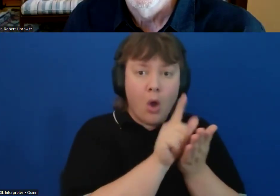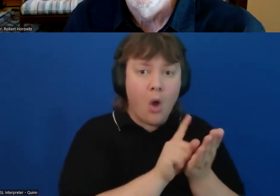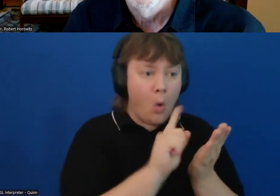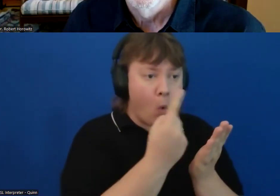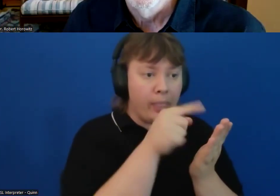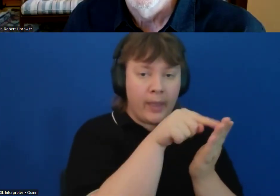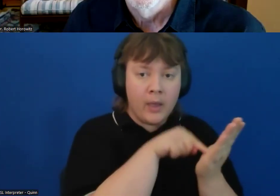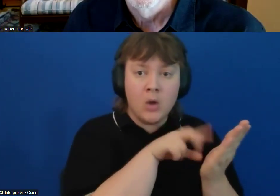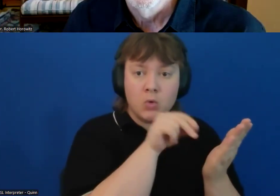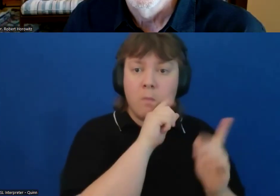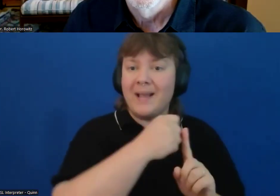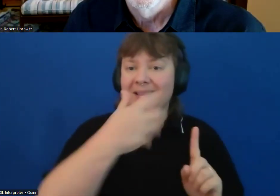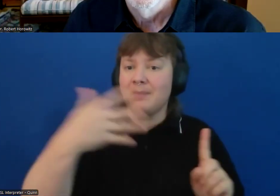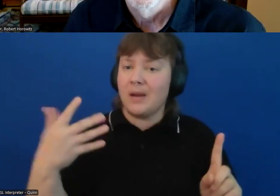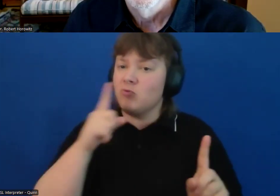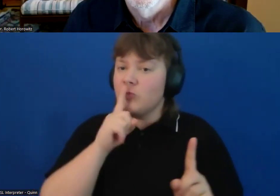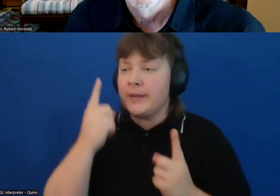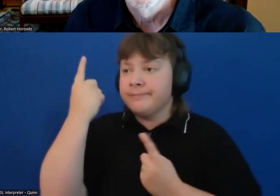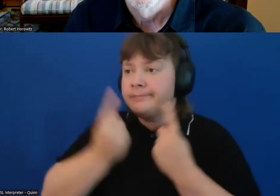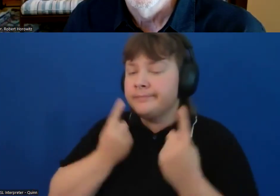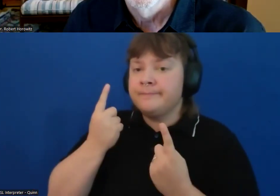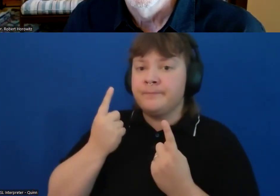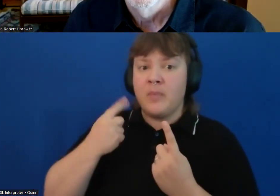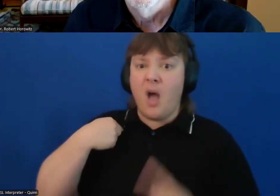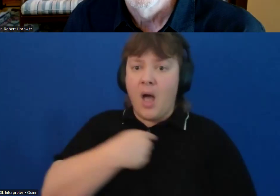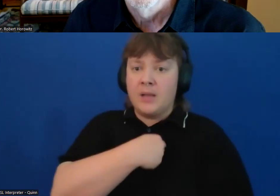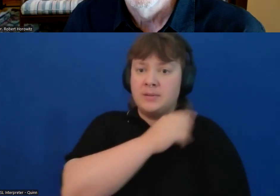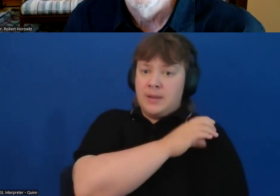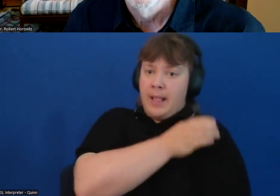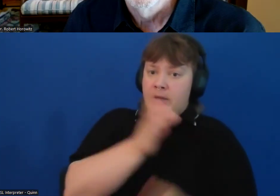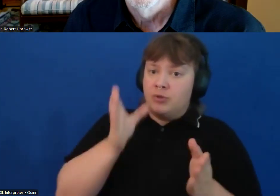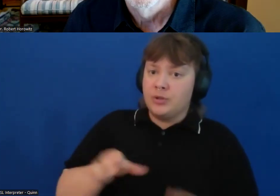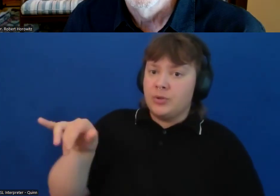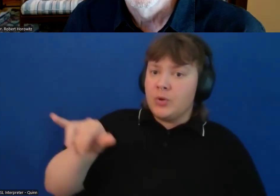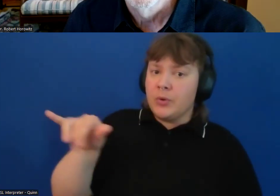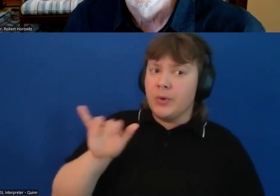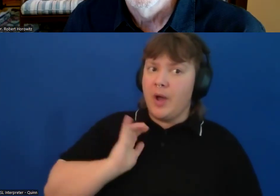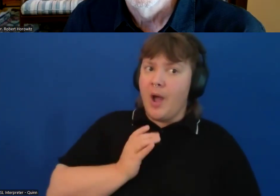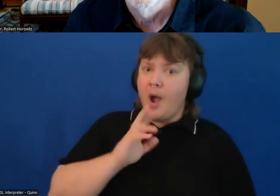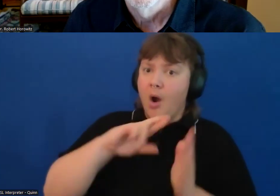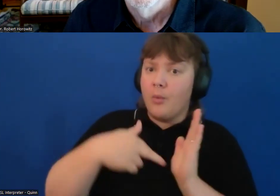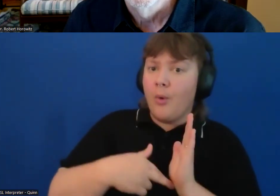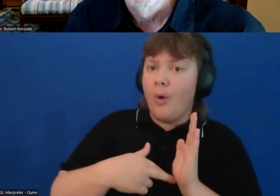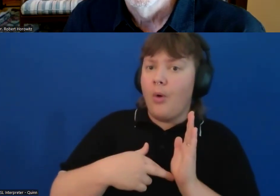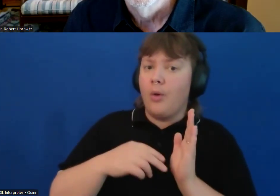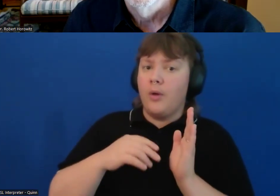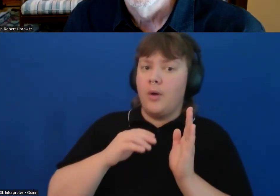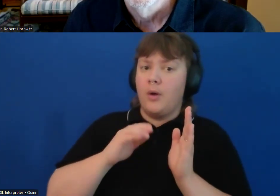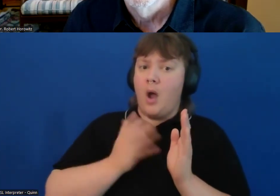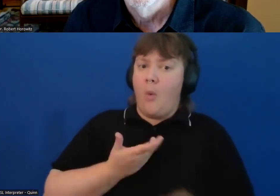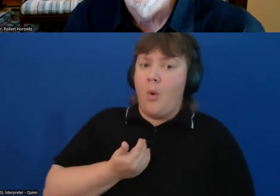really to think more about us as clinicians too in our part and our role and our own